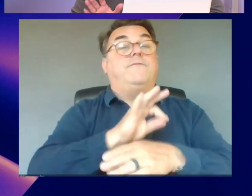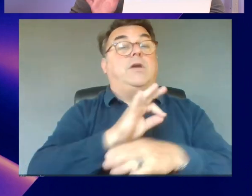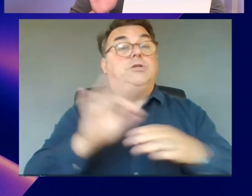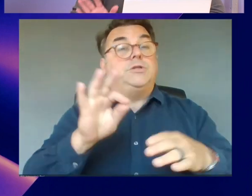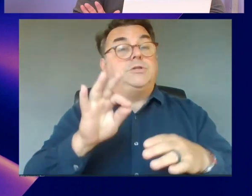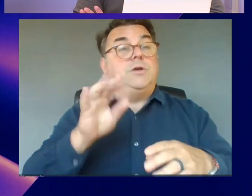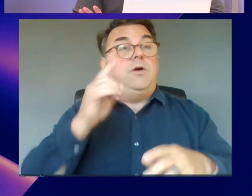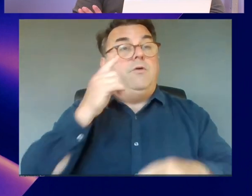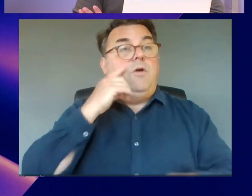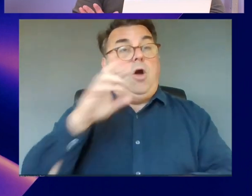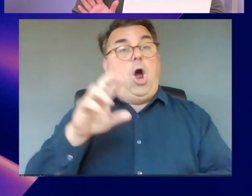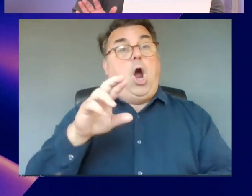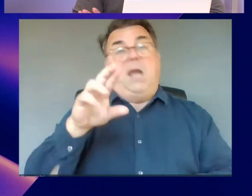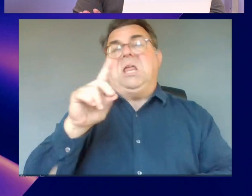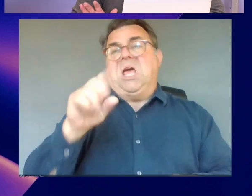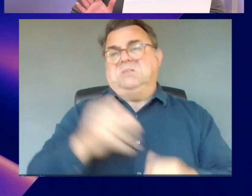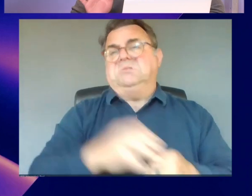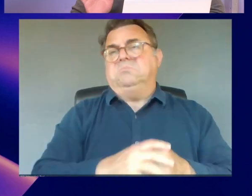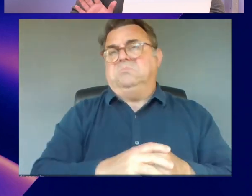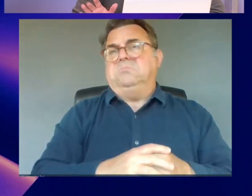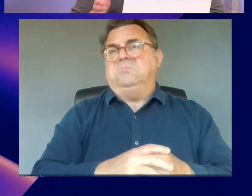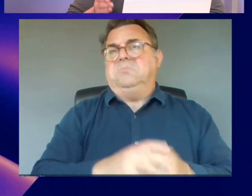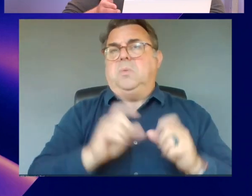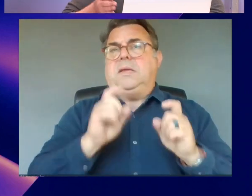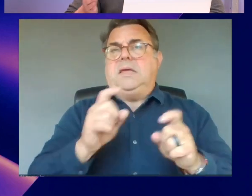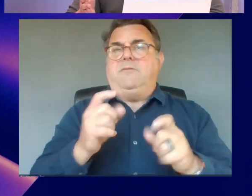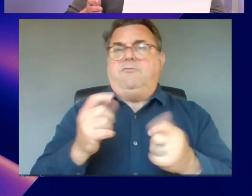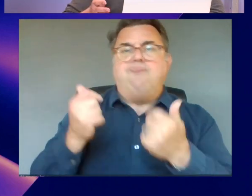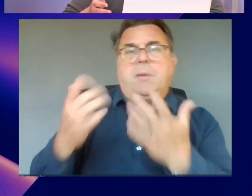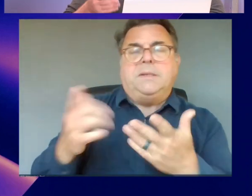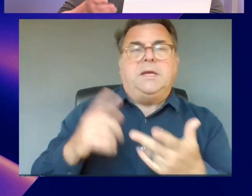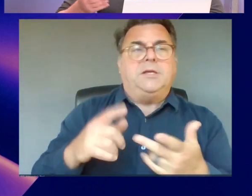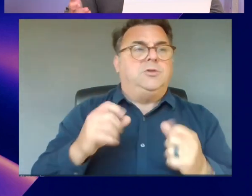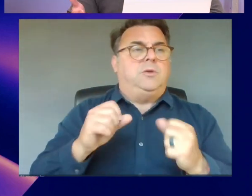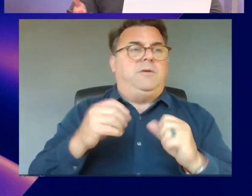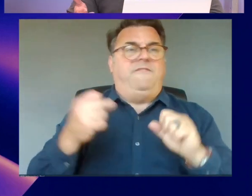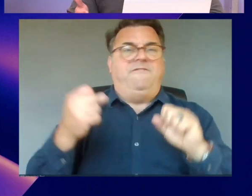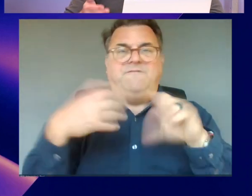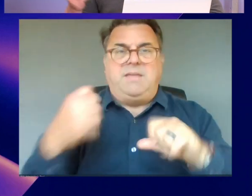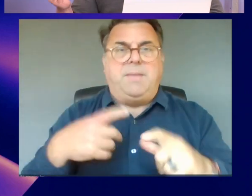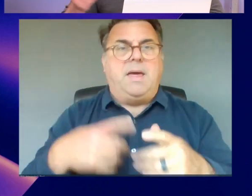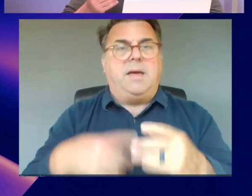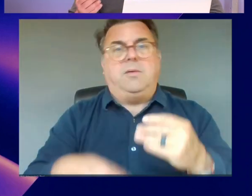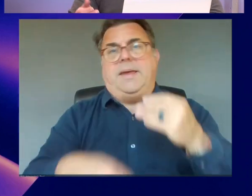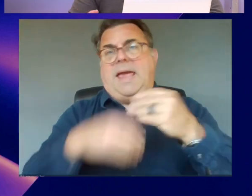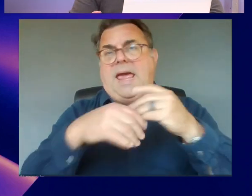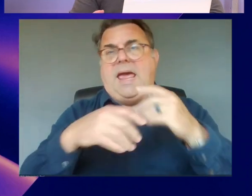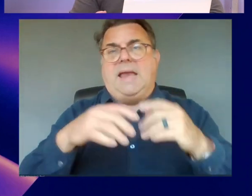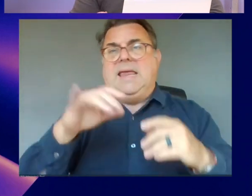We give insights, we provide and we've actually added RDS proactive insights. There was a few launches in the past.